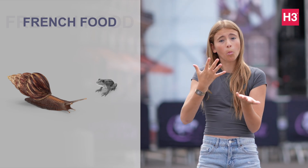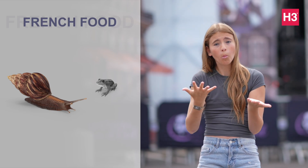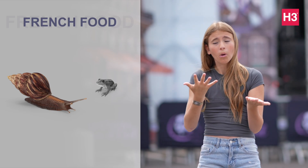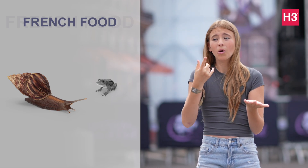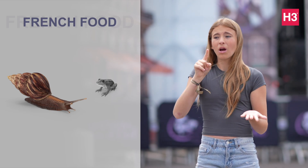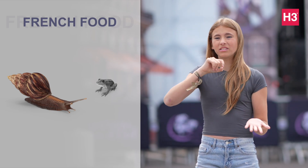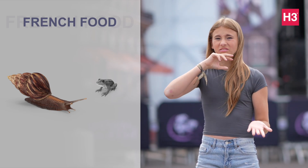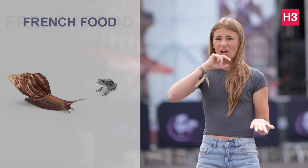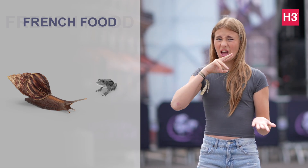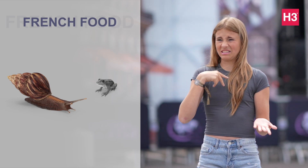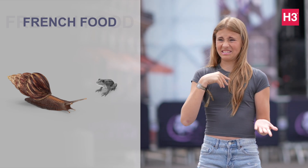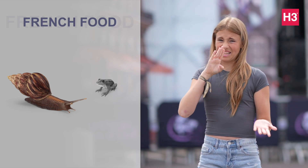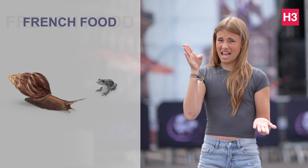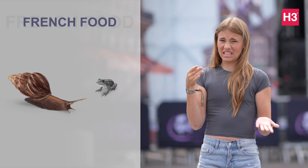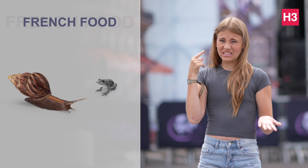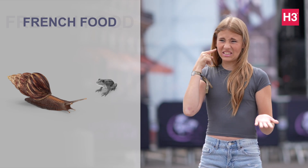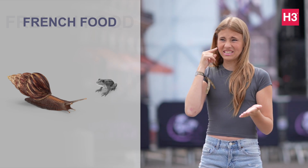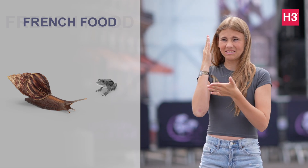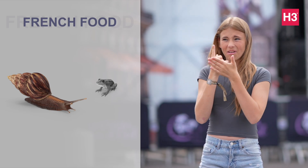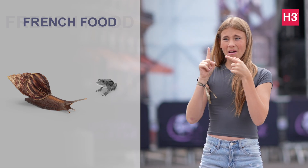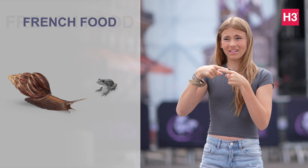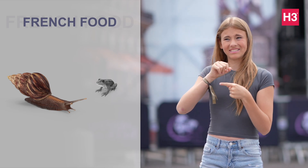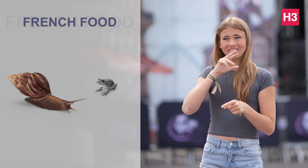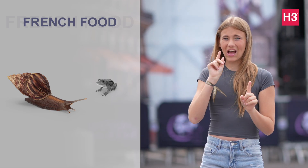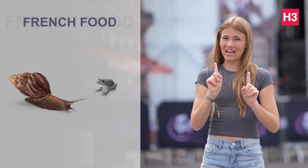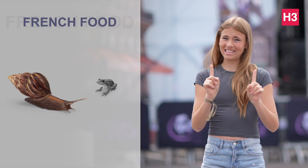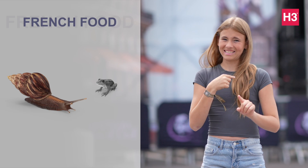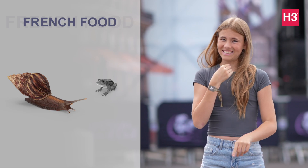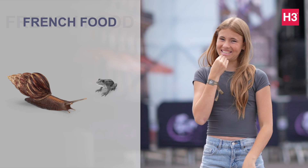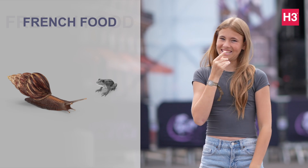about eating a frog so the answer is no.